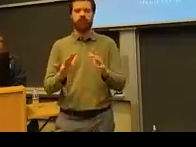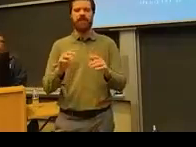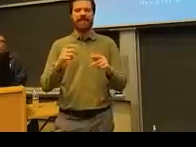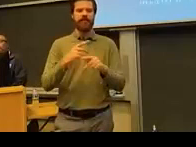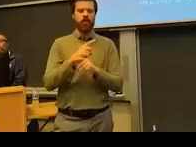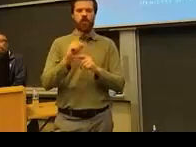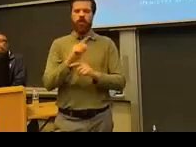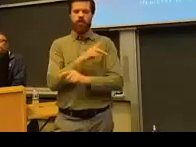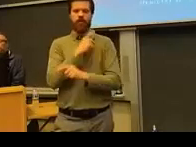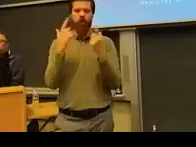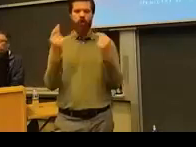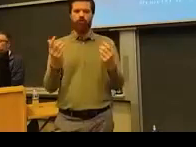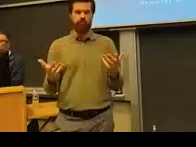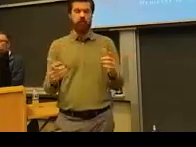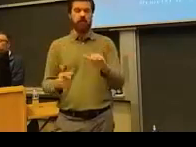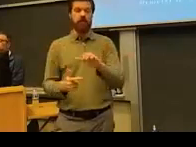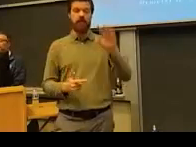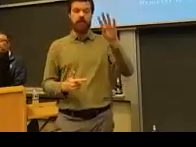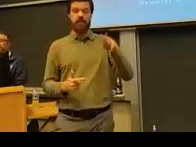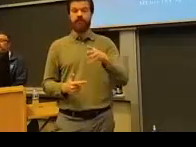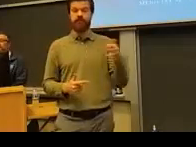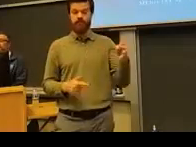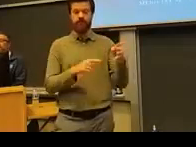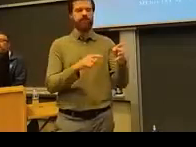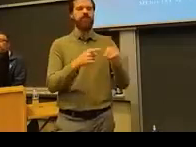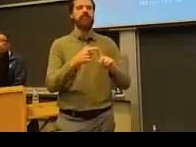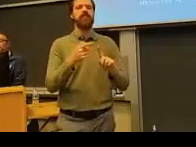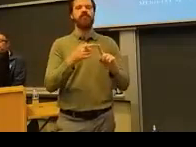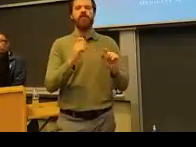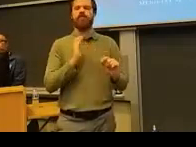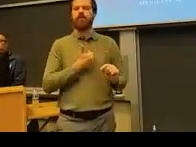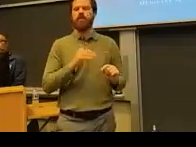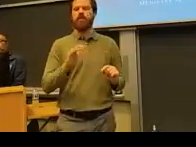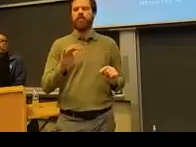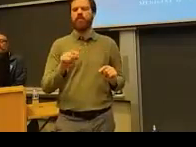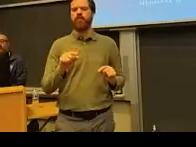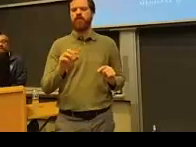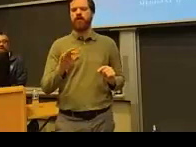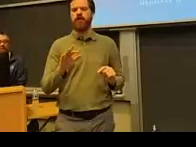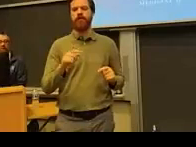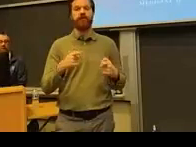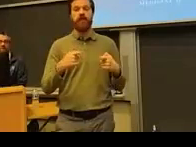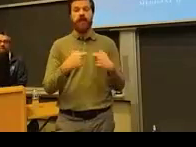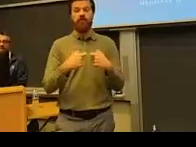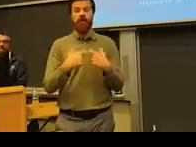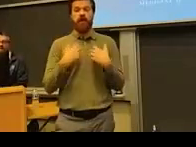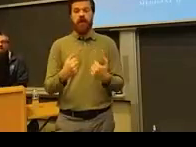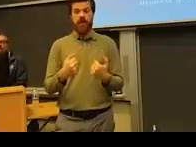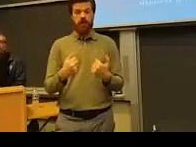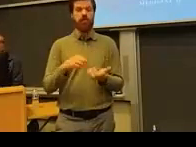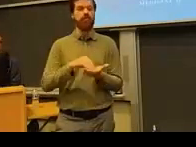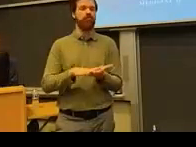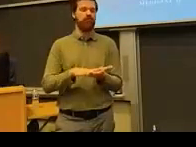the left uh table is from our um electronic health record and this is the the disposition